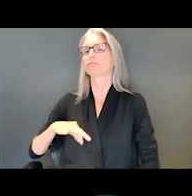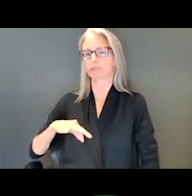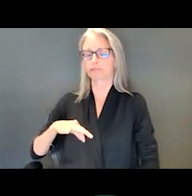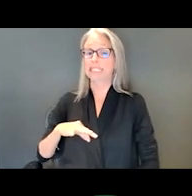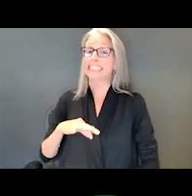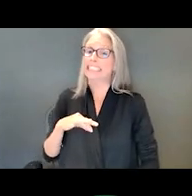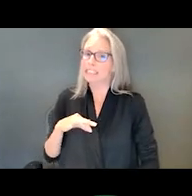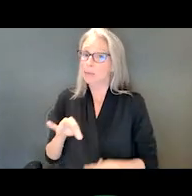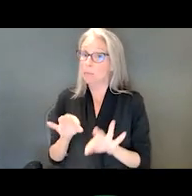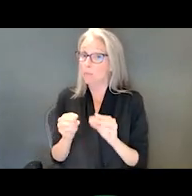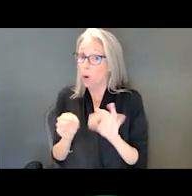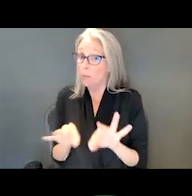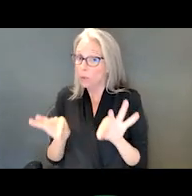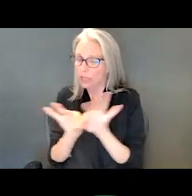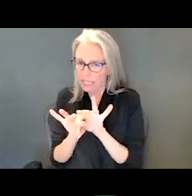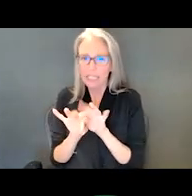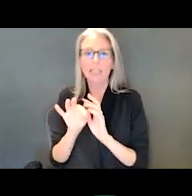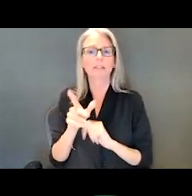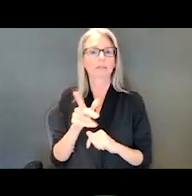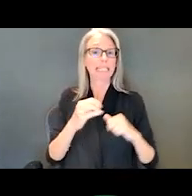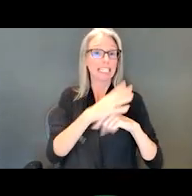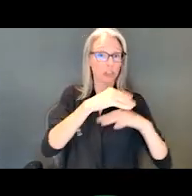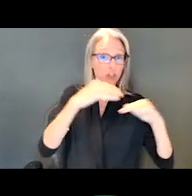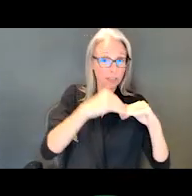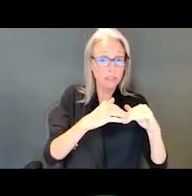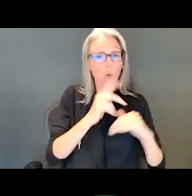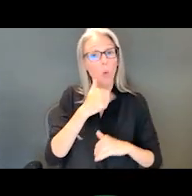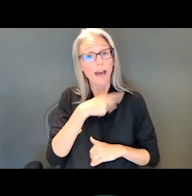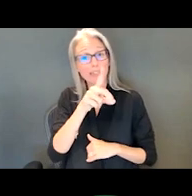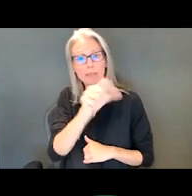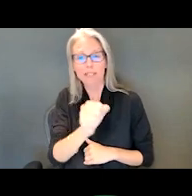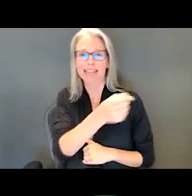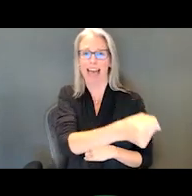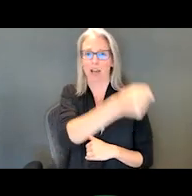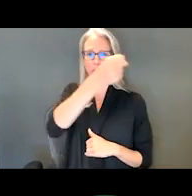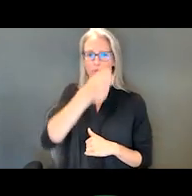Kristen's story about staff being confused why she wanted to evaluate the accessibility